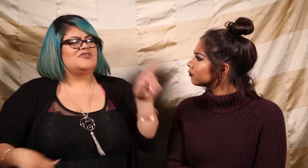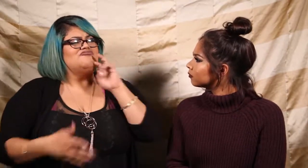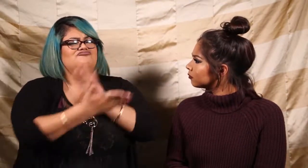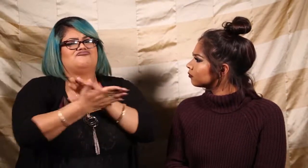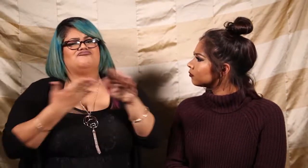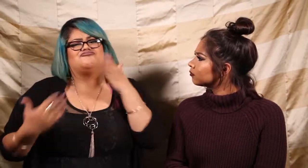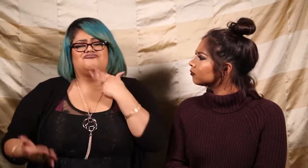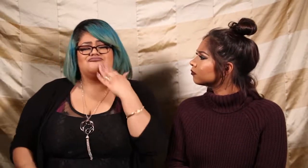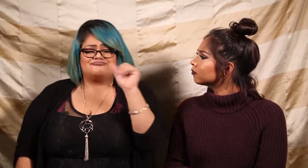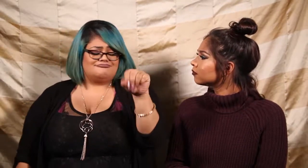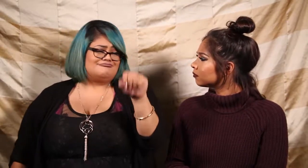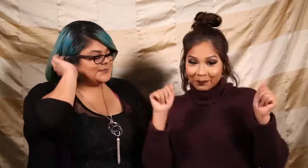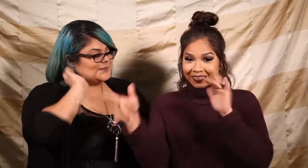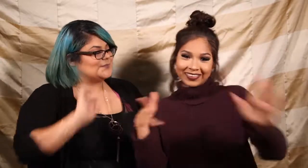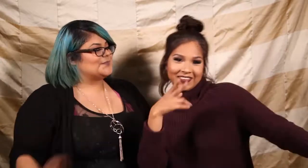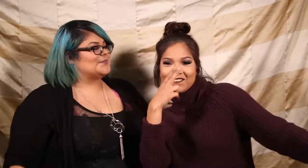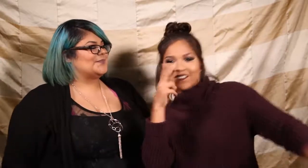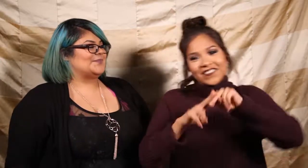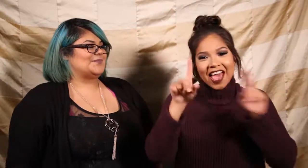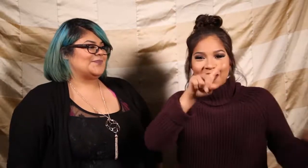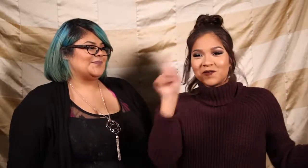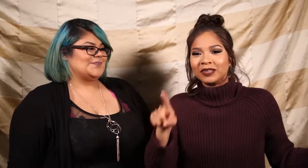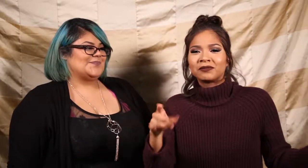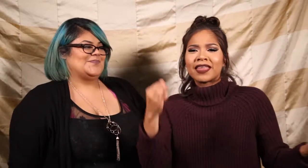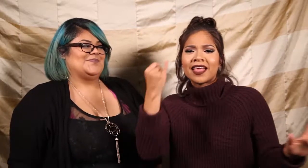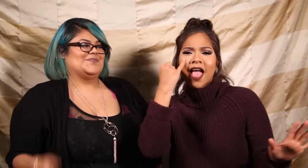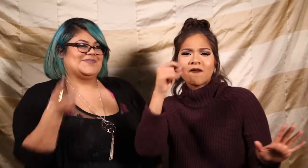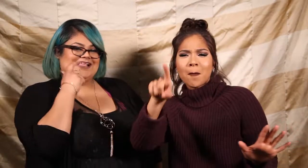John Maucere is nice and sweet person.. FUN QUESTI ON! If you must pick one brand for rest of your life. what brand and why?